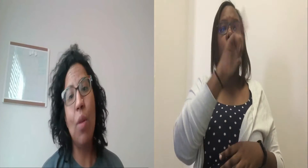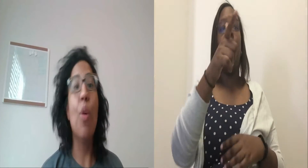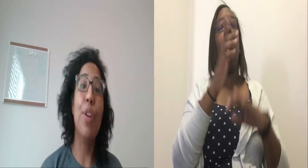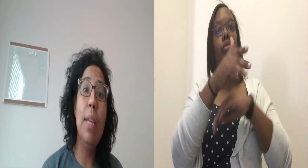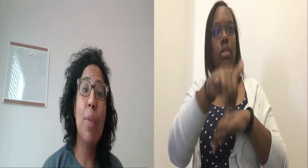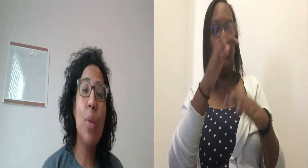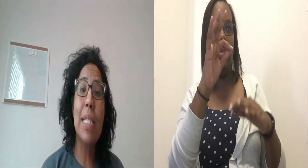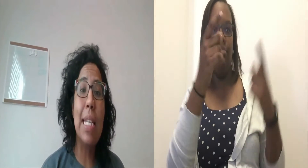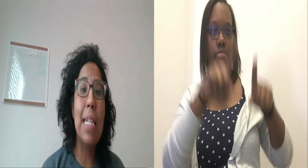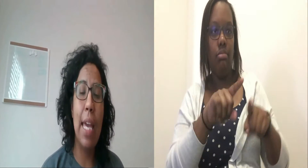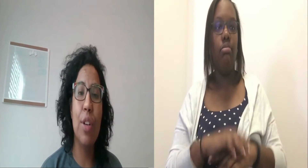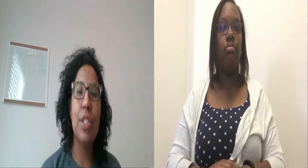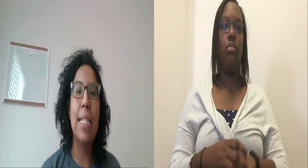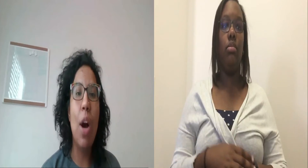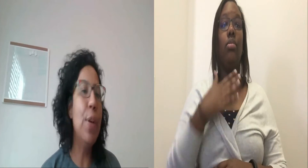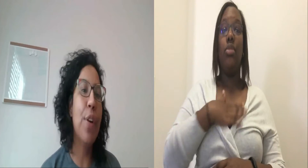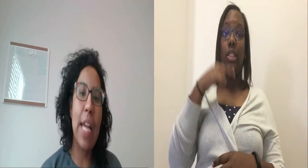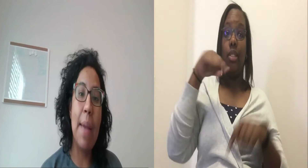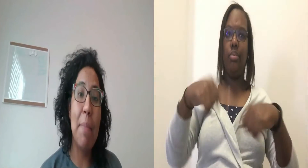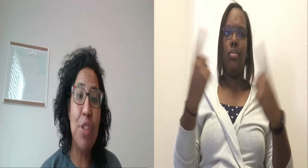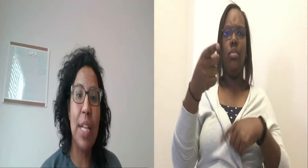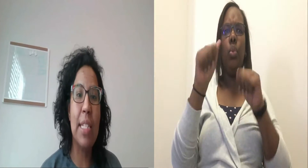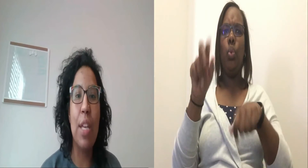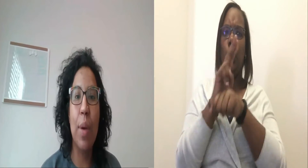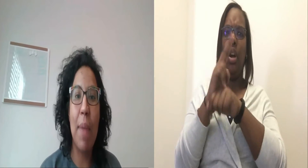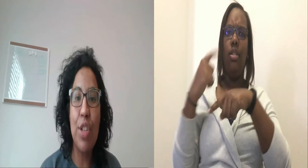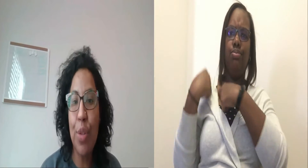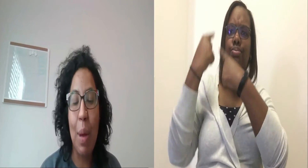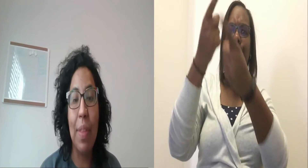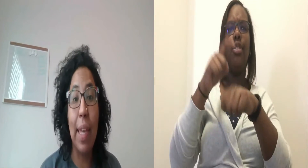or your key performance indicators to help you create metrics that you can measure throughout the